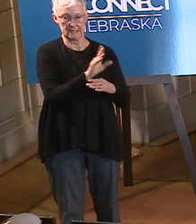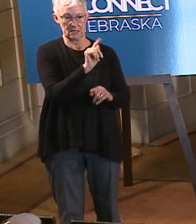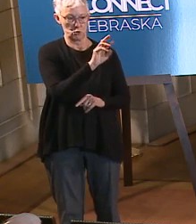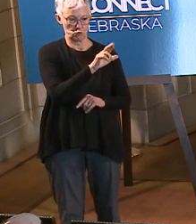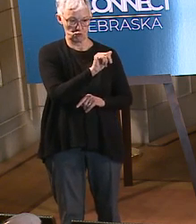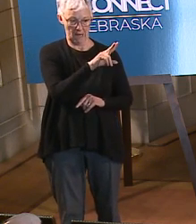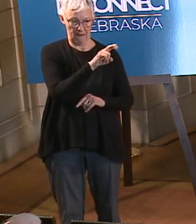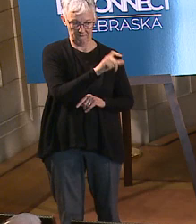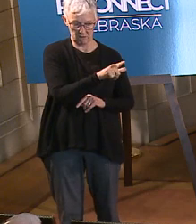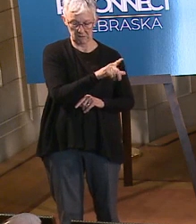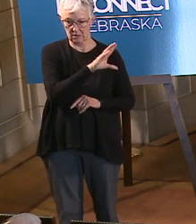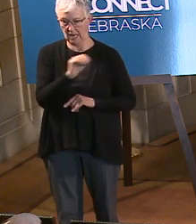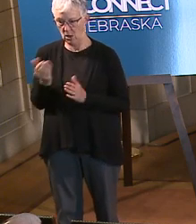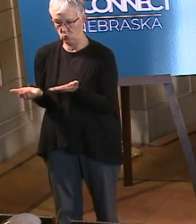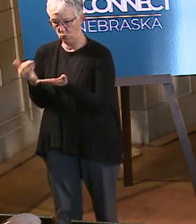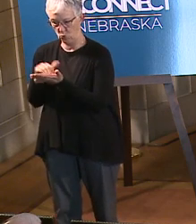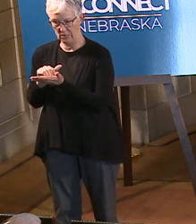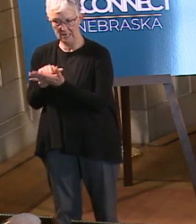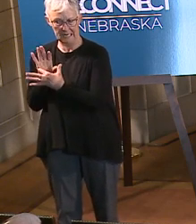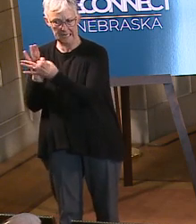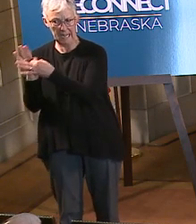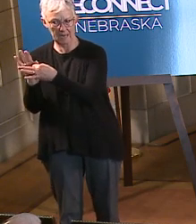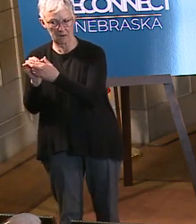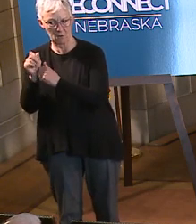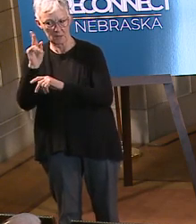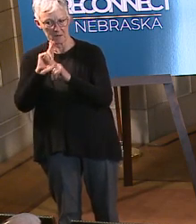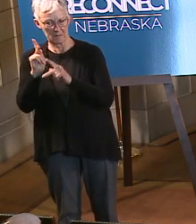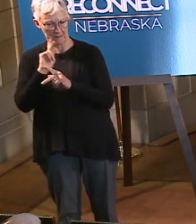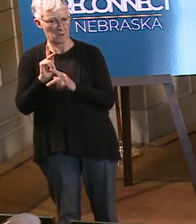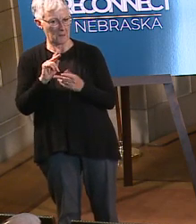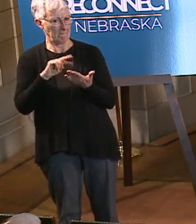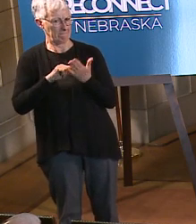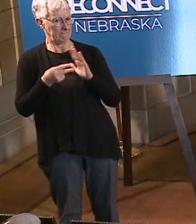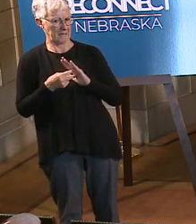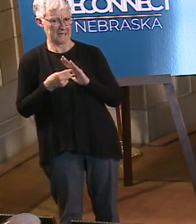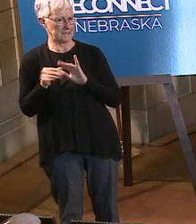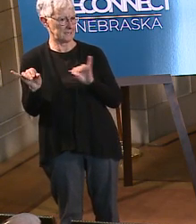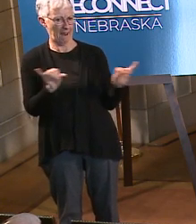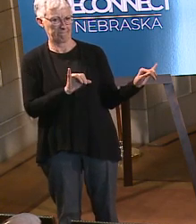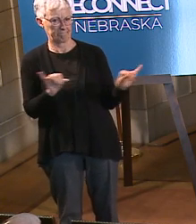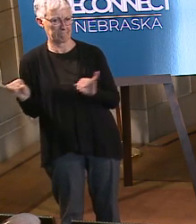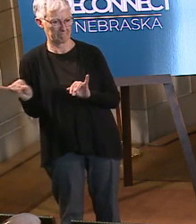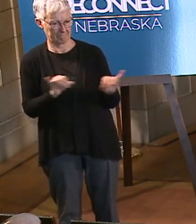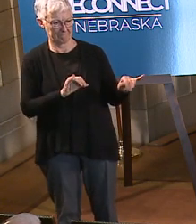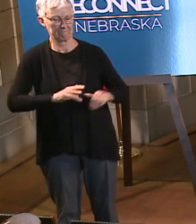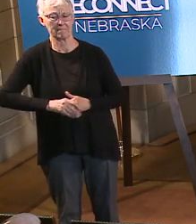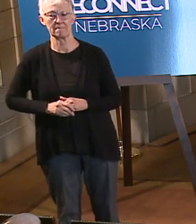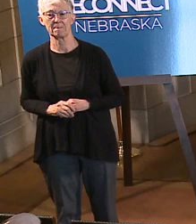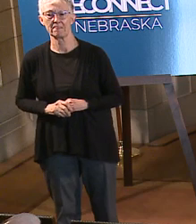DEEP ROOTS IN THE TRAVEL INDUSTRY. YOU KNOW, IN MANY WAYS THOSE TWO